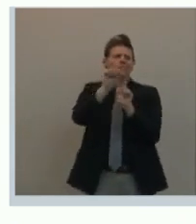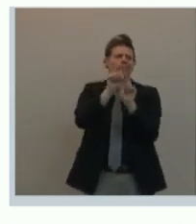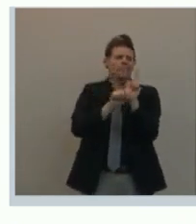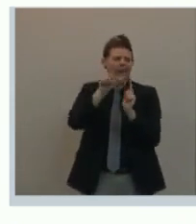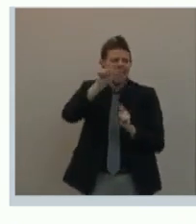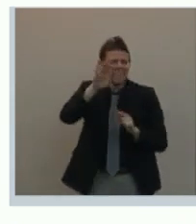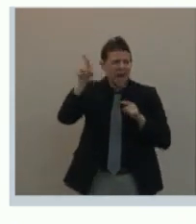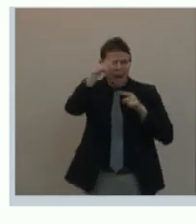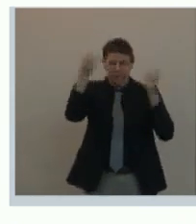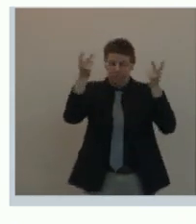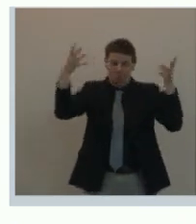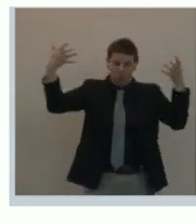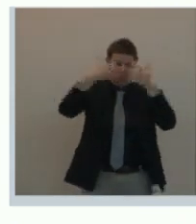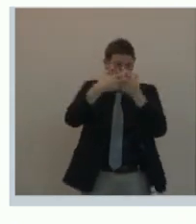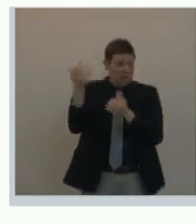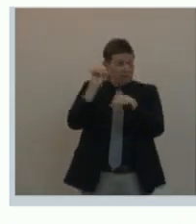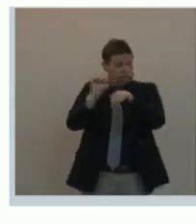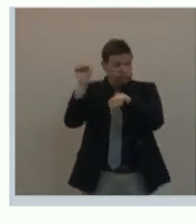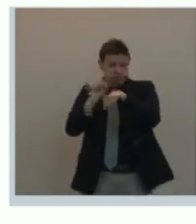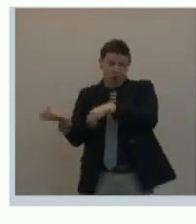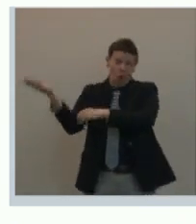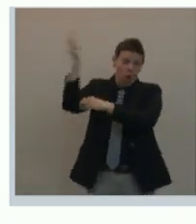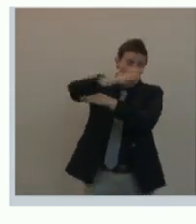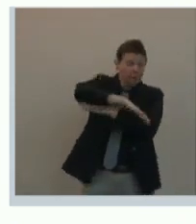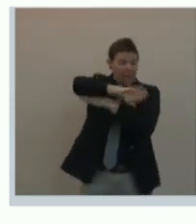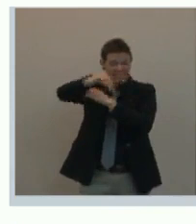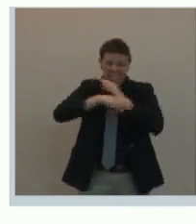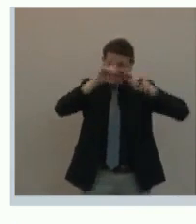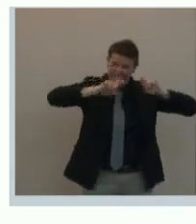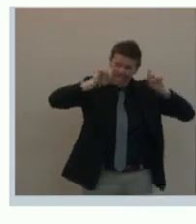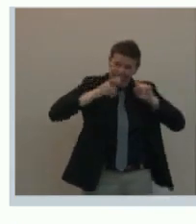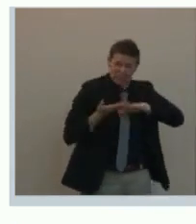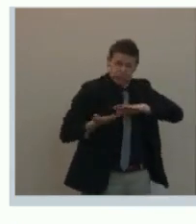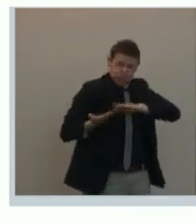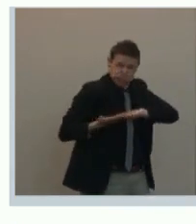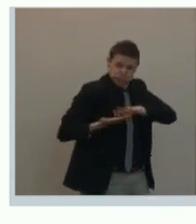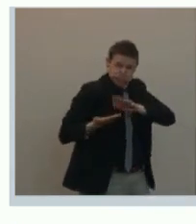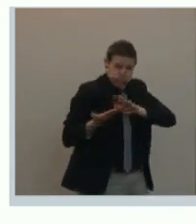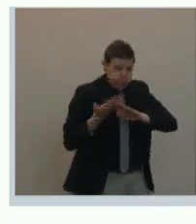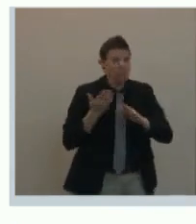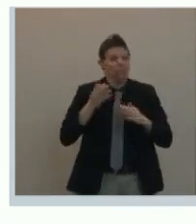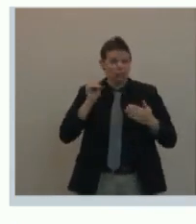THAT EXCEEDS OUR CURRENT ABILITY, OUR CAPACITY AT TRI-CORE IN THE STATE LABS.